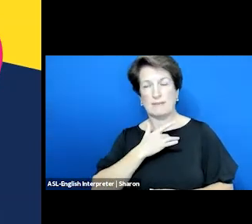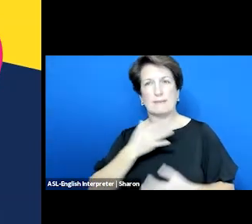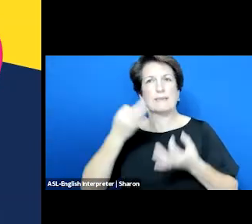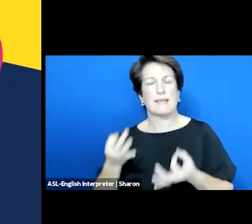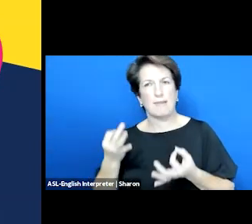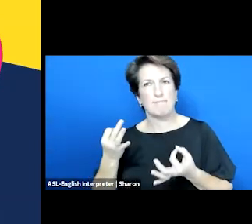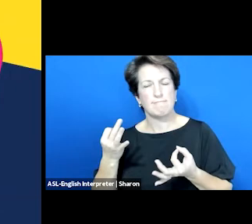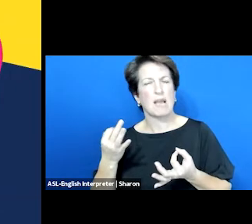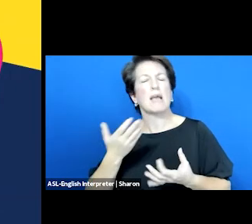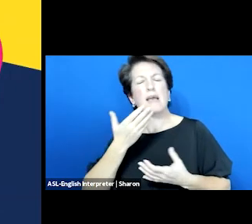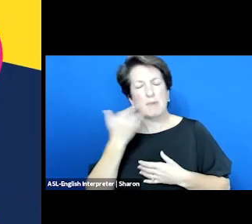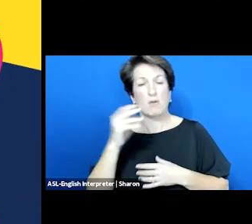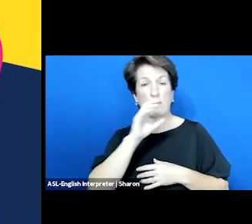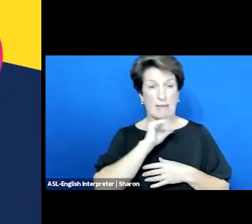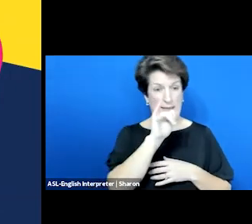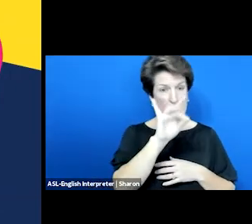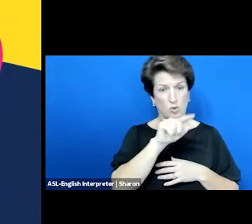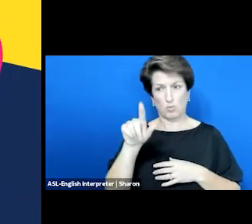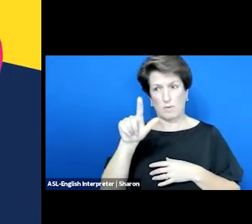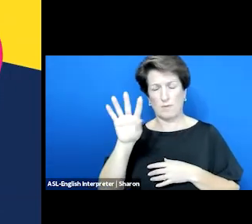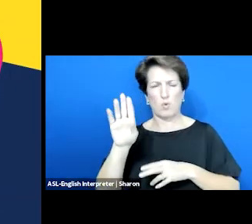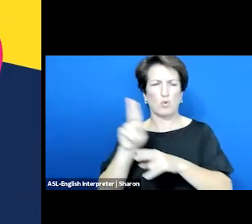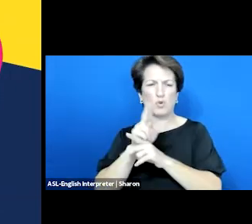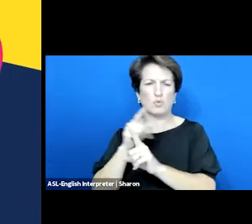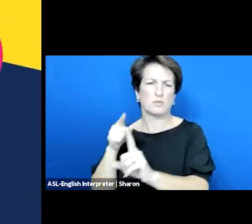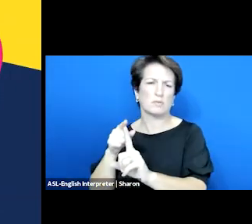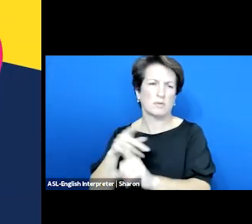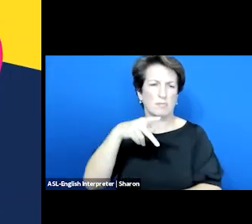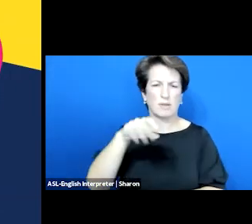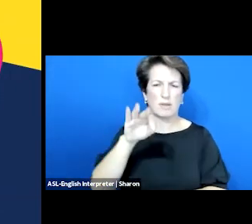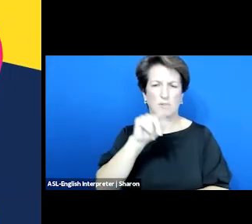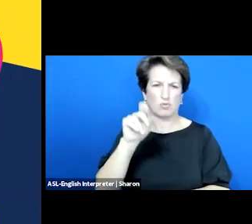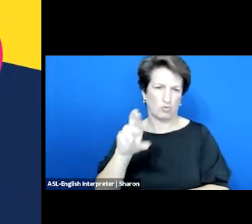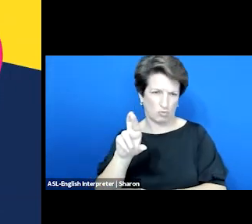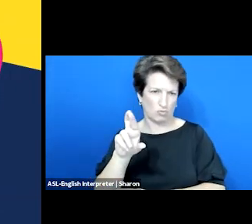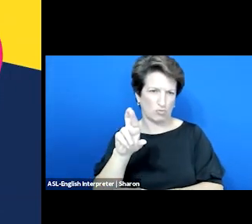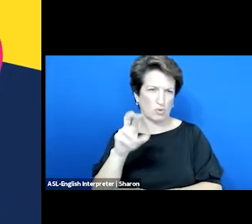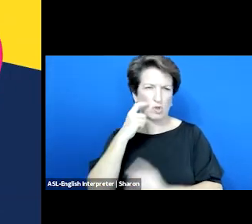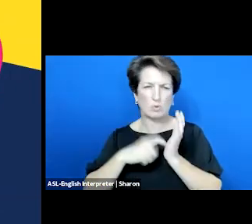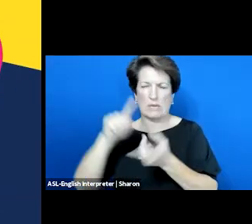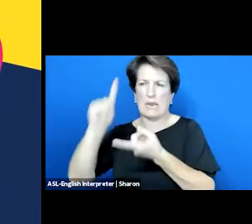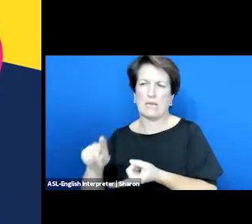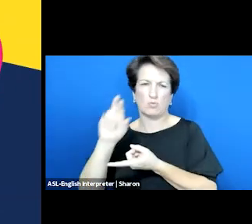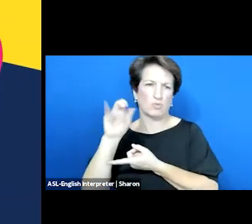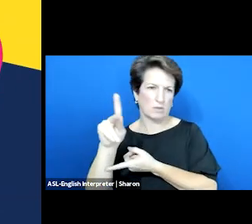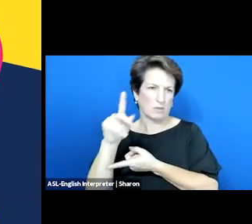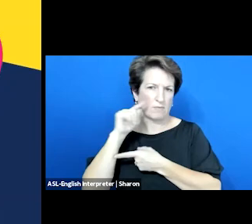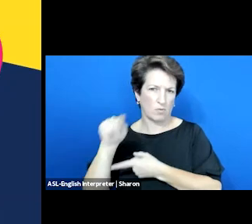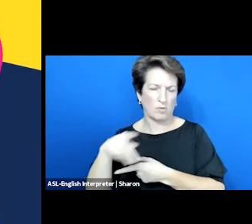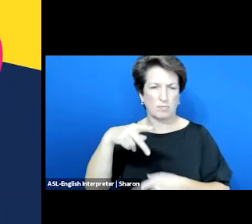As just mentioned with long COVID symptoms we don't